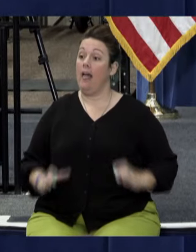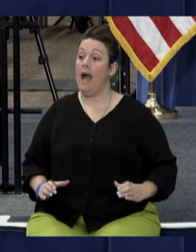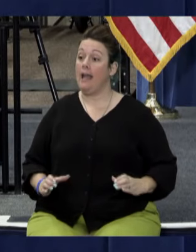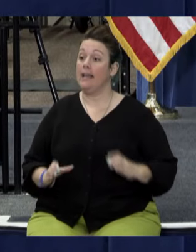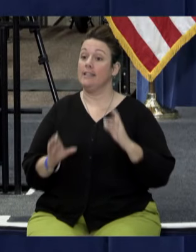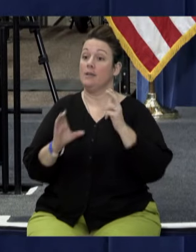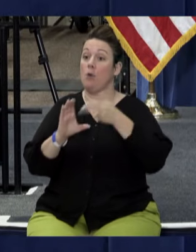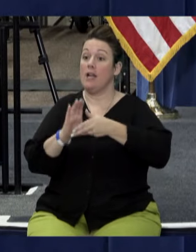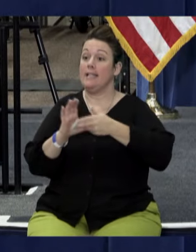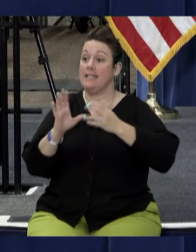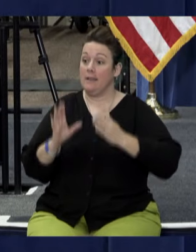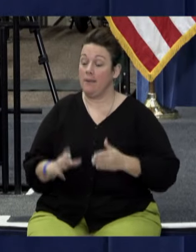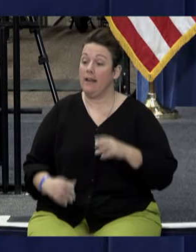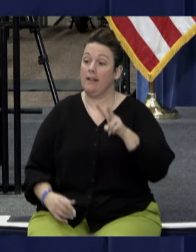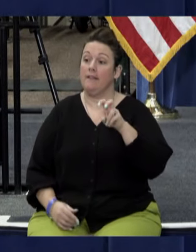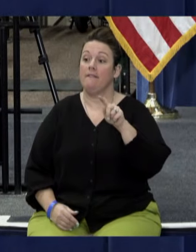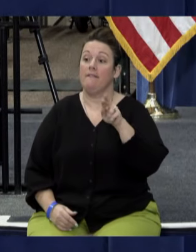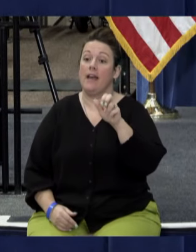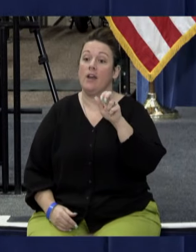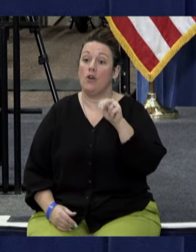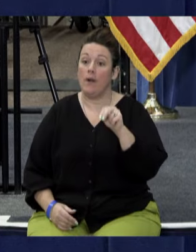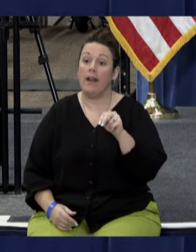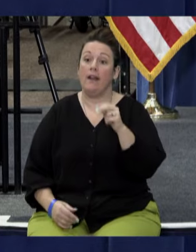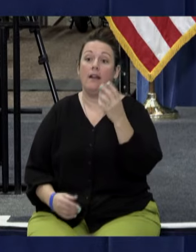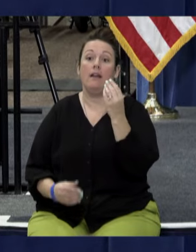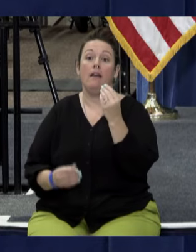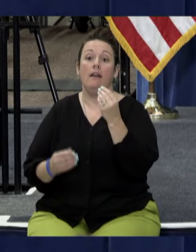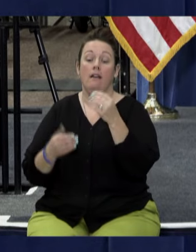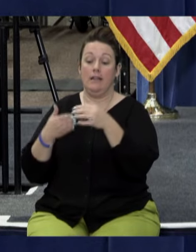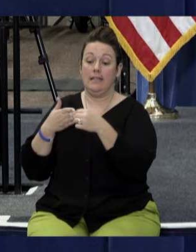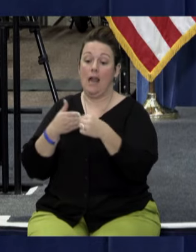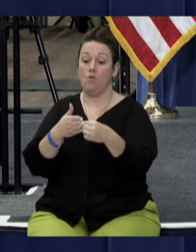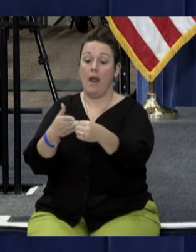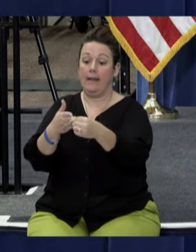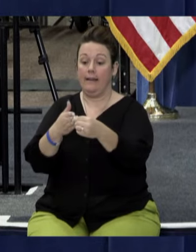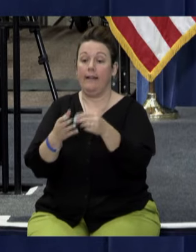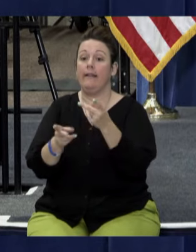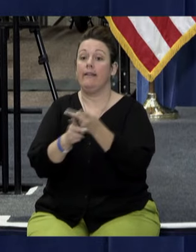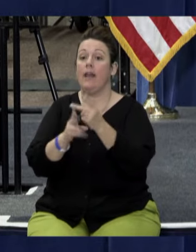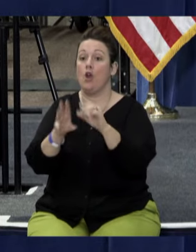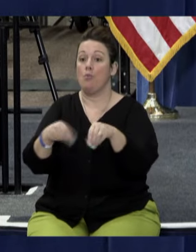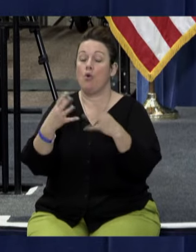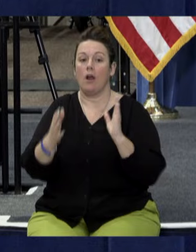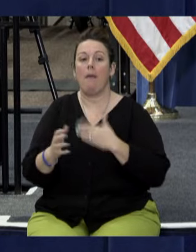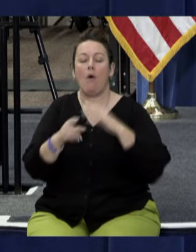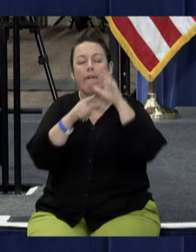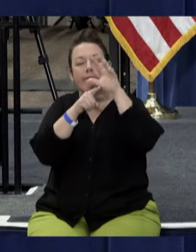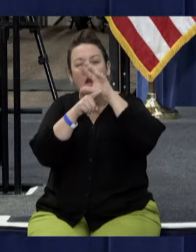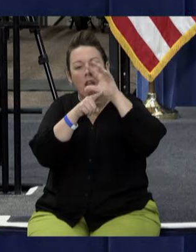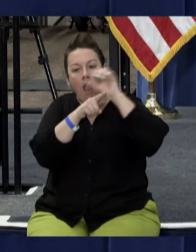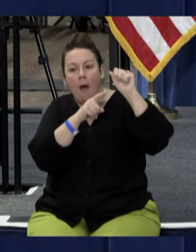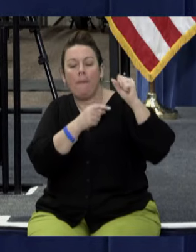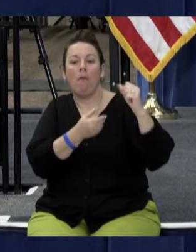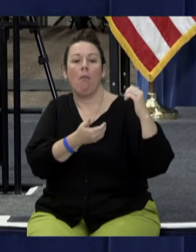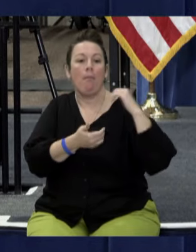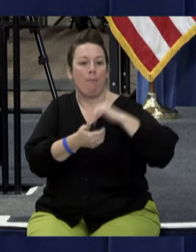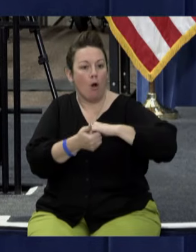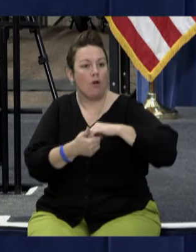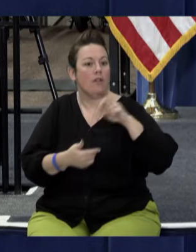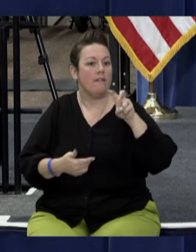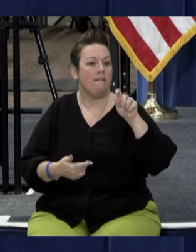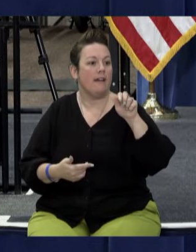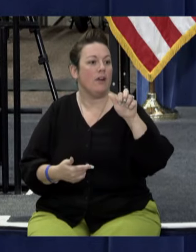in the veteran directed care program. Our phenomenal partner, the Veterans Administration,